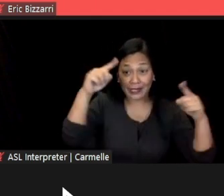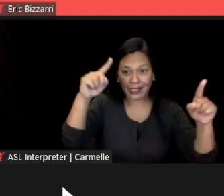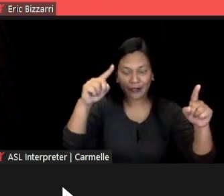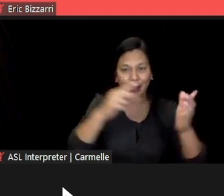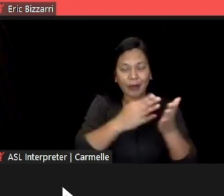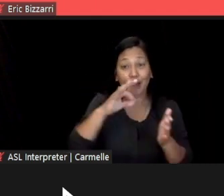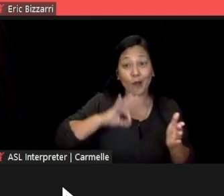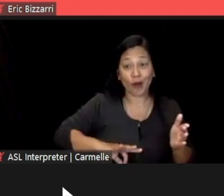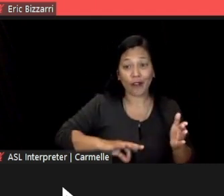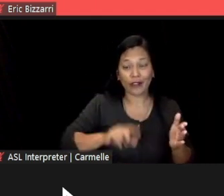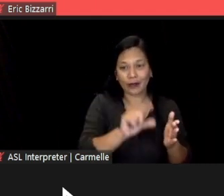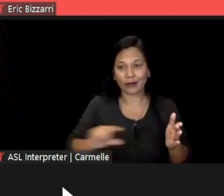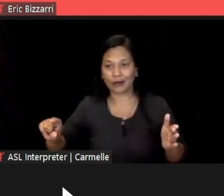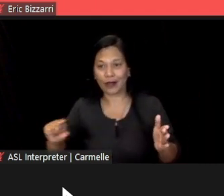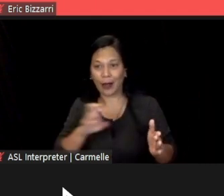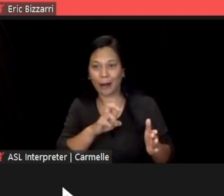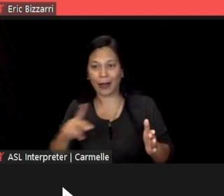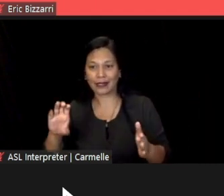And the third one I want to mention is the license fee top-up.